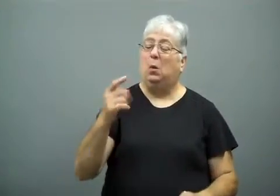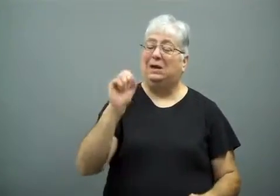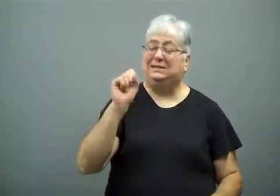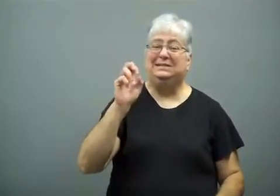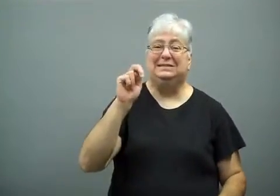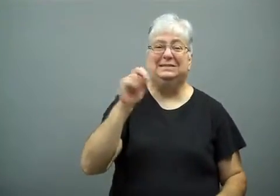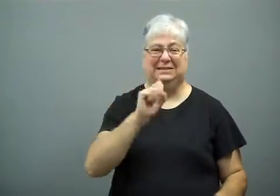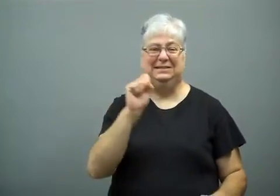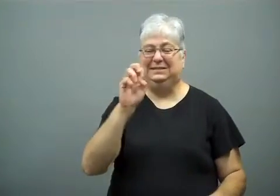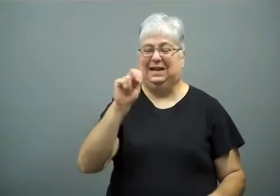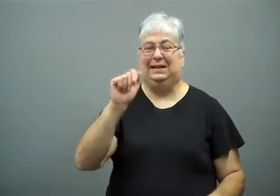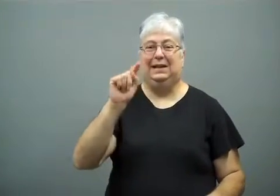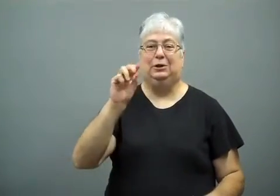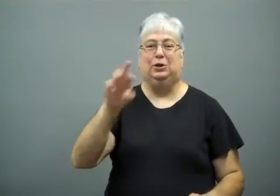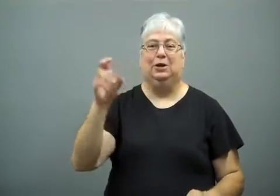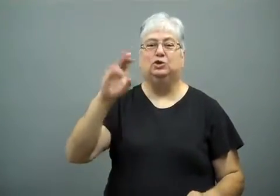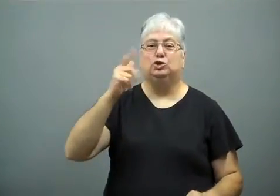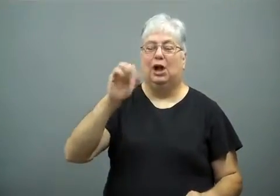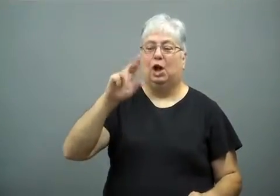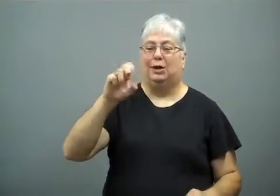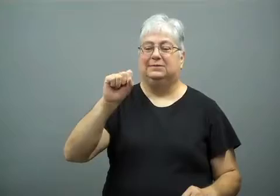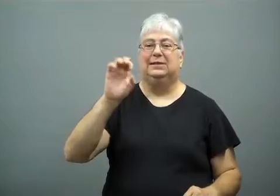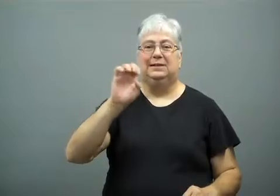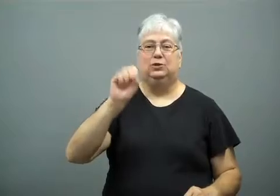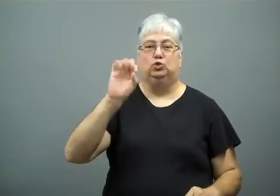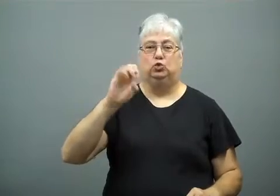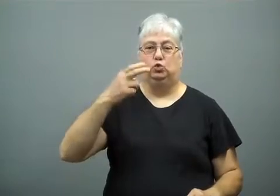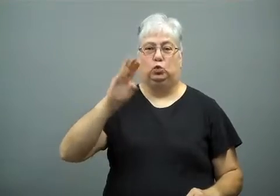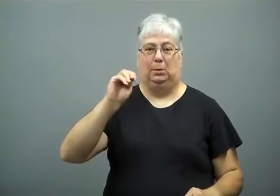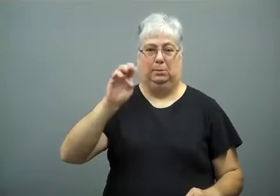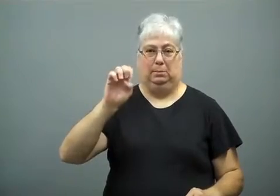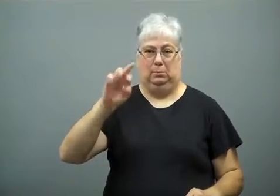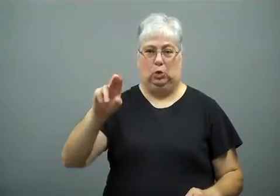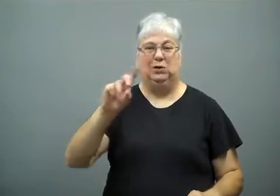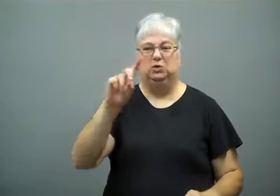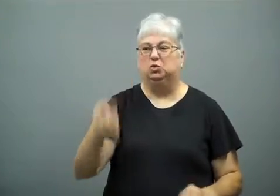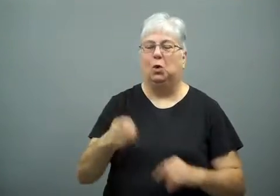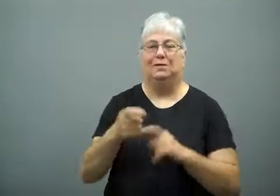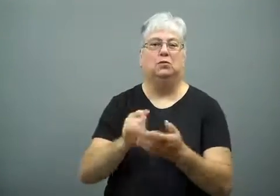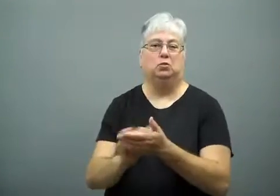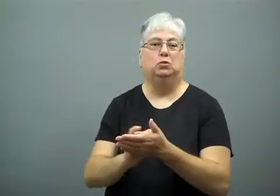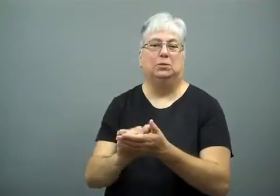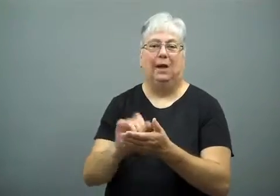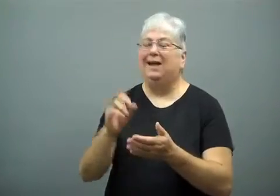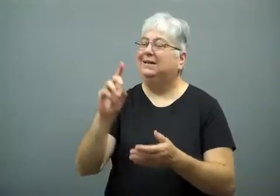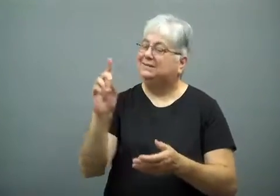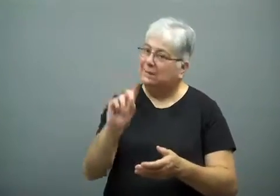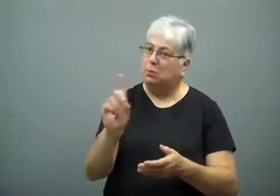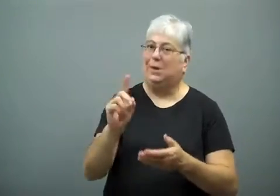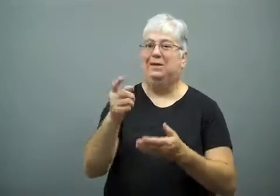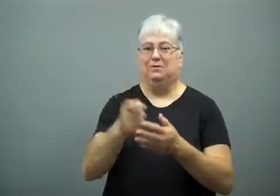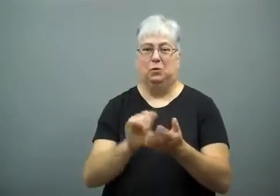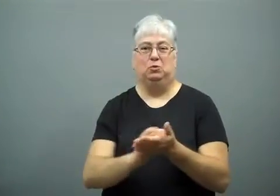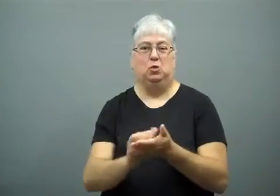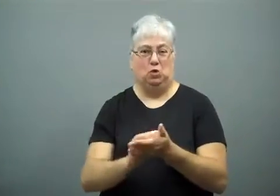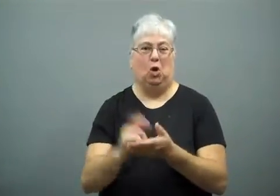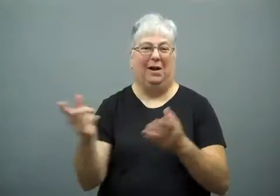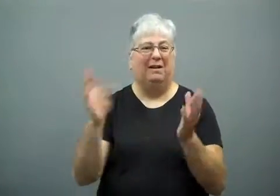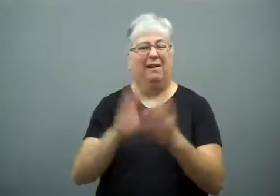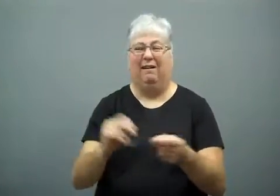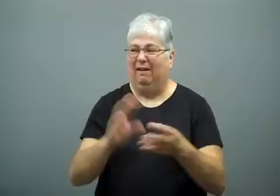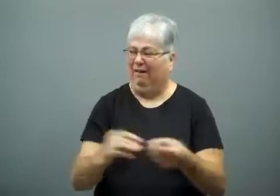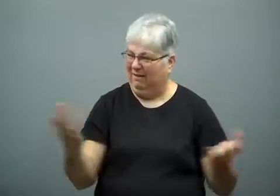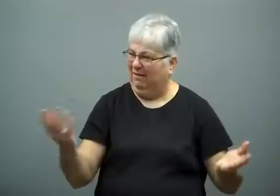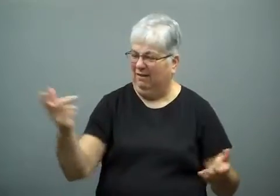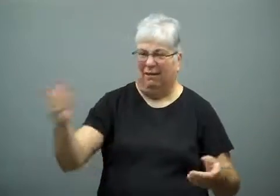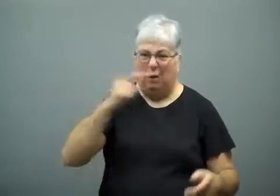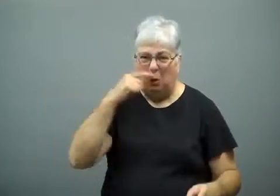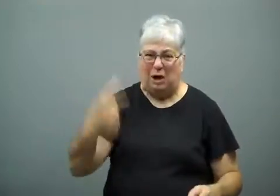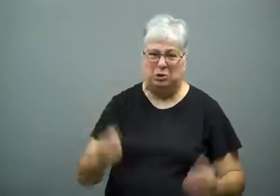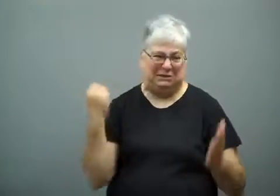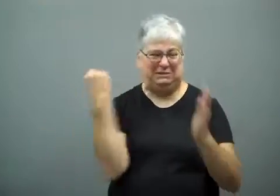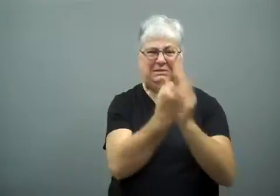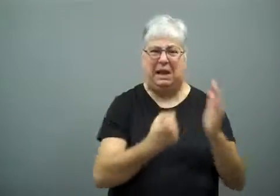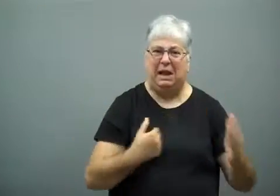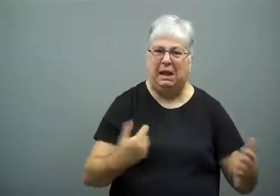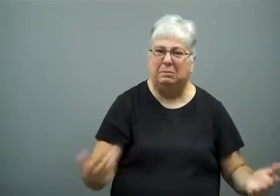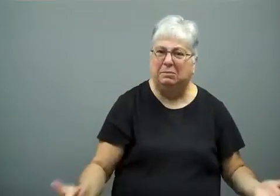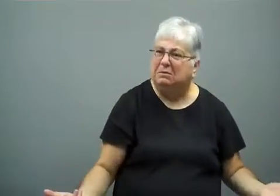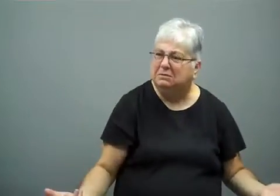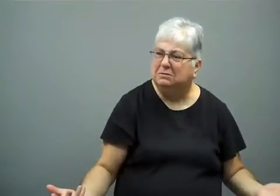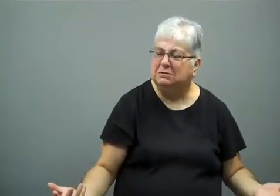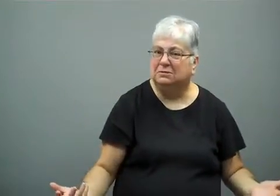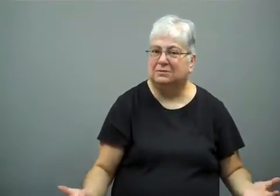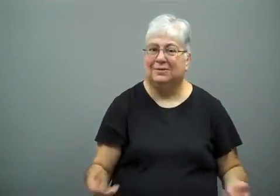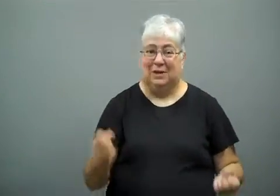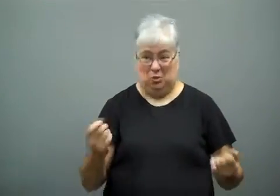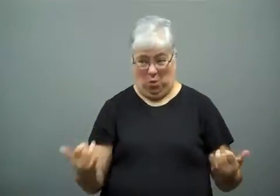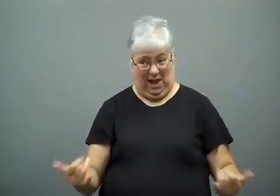Senator Charles E Schumer, a Democrat from New York,